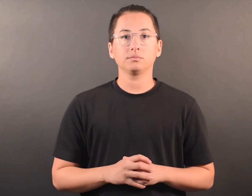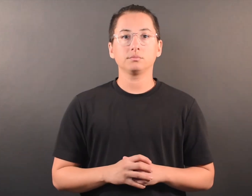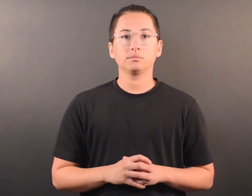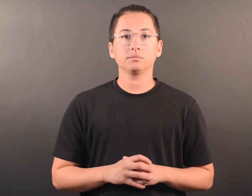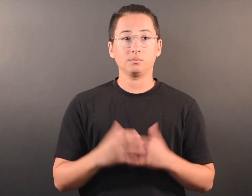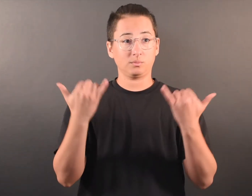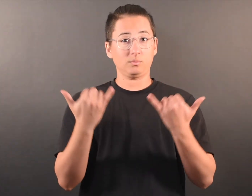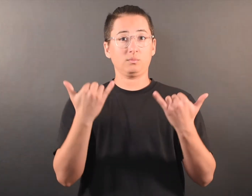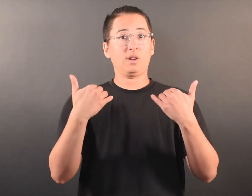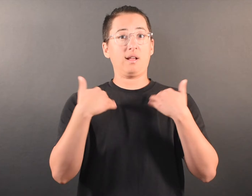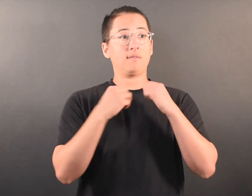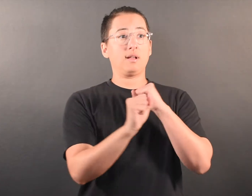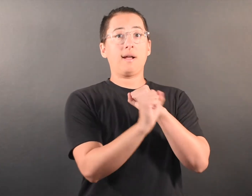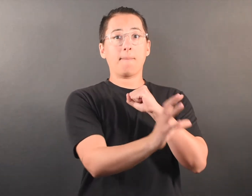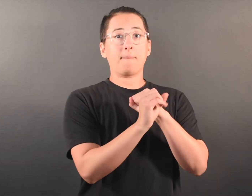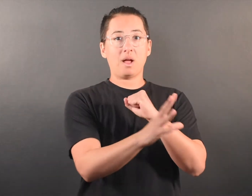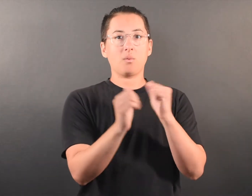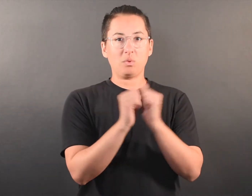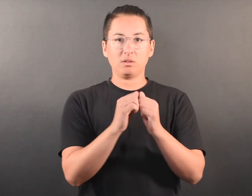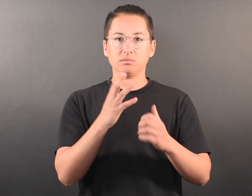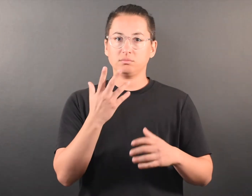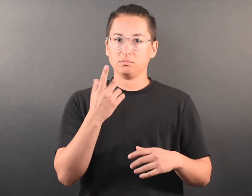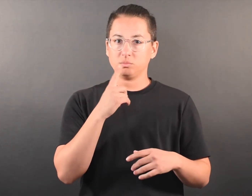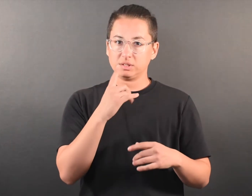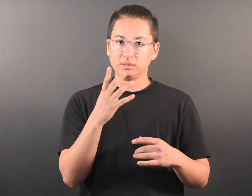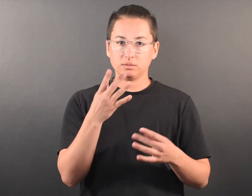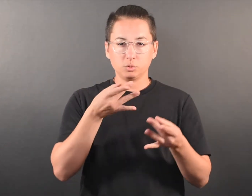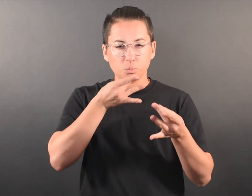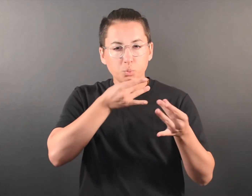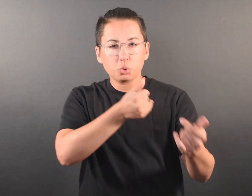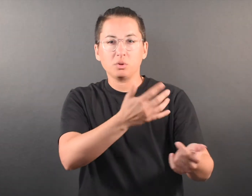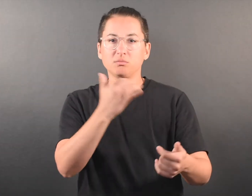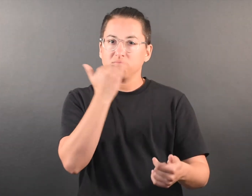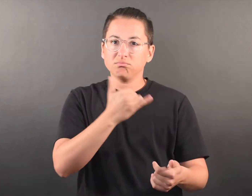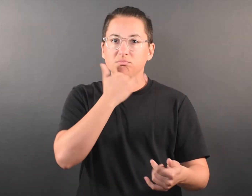A sophisticated disinformation campaign has been circulating online,